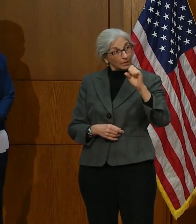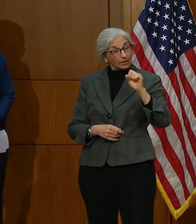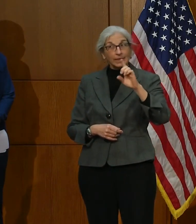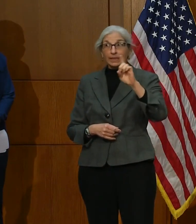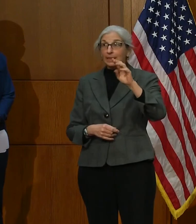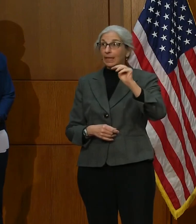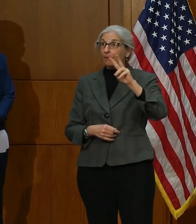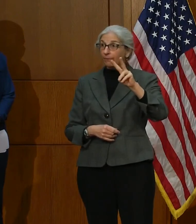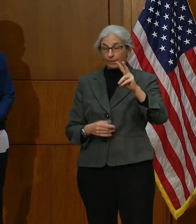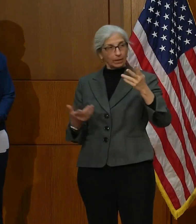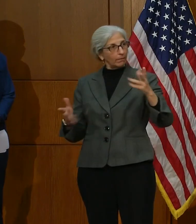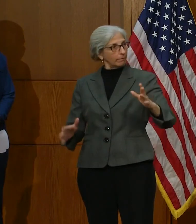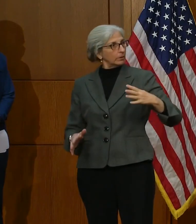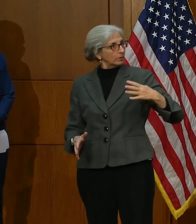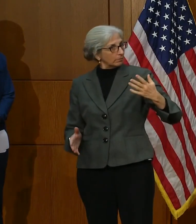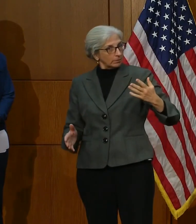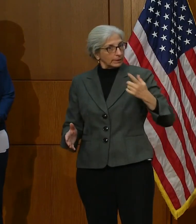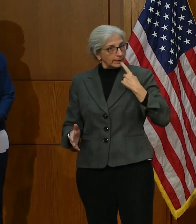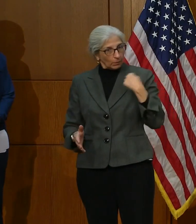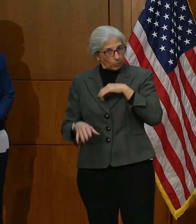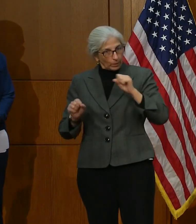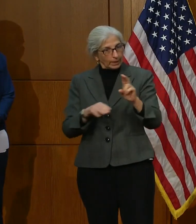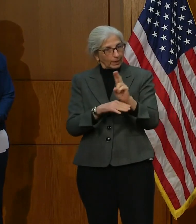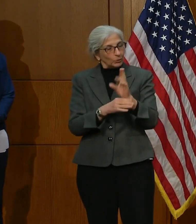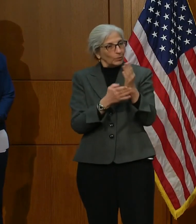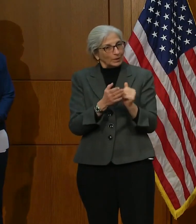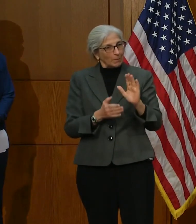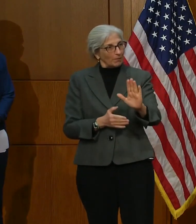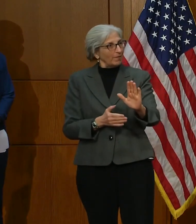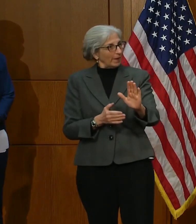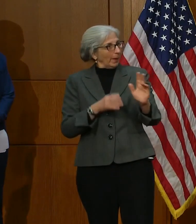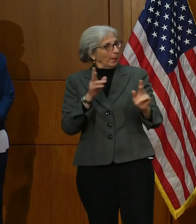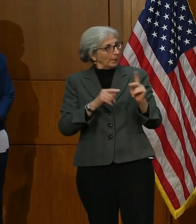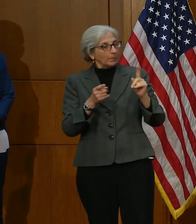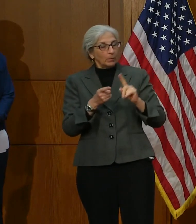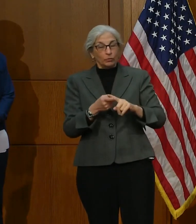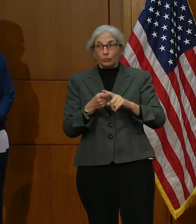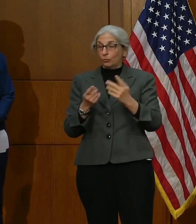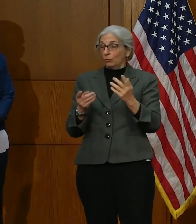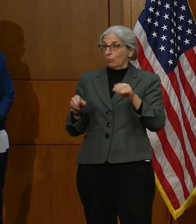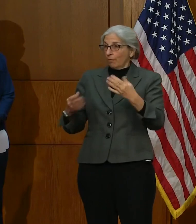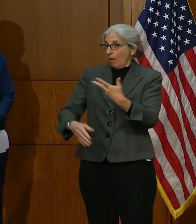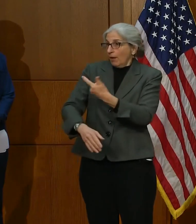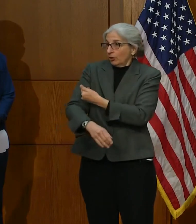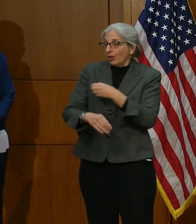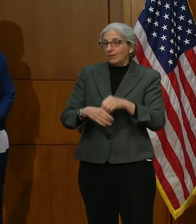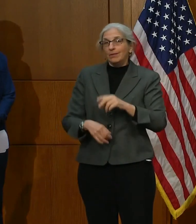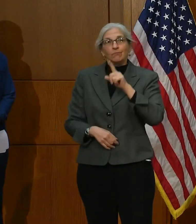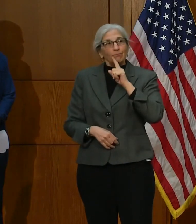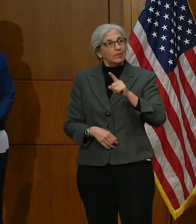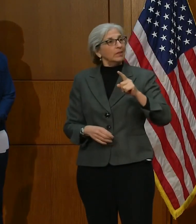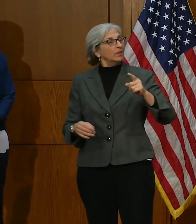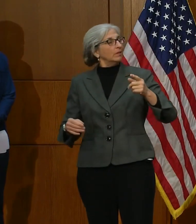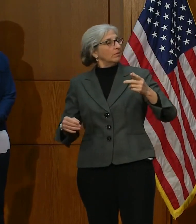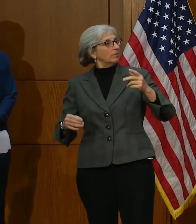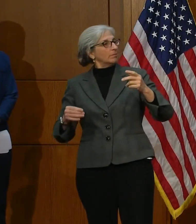M. V. HAS HAS AH VOLUNTEERED SOME OF THEIR UNITS TO GO INTO SOME OF THE UNDERSERVED